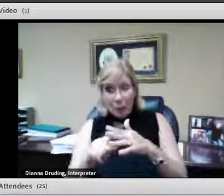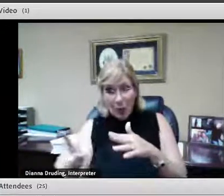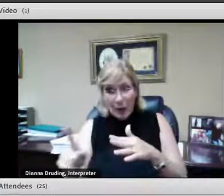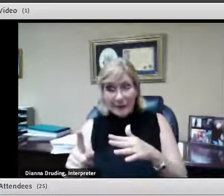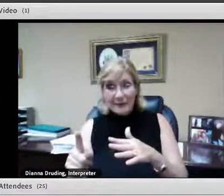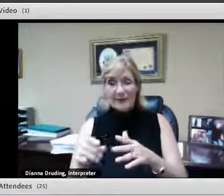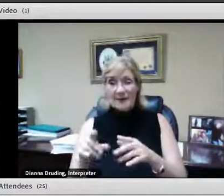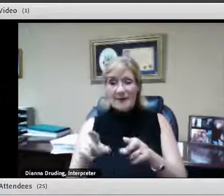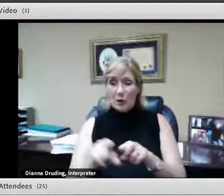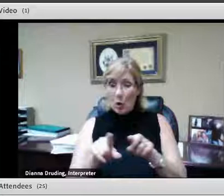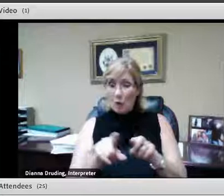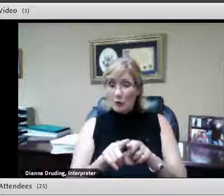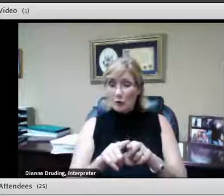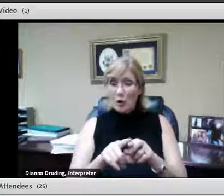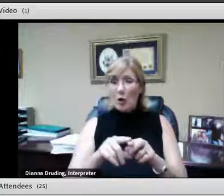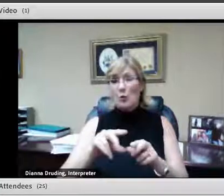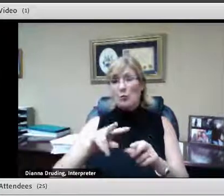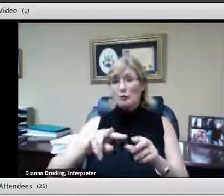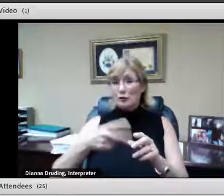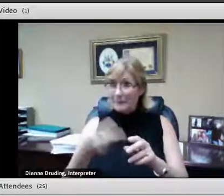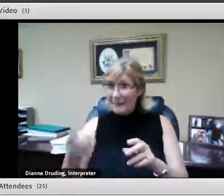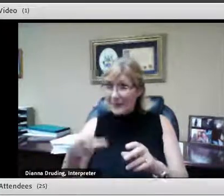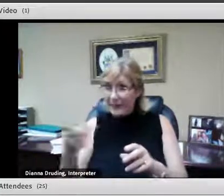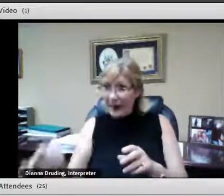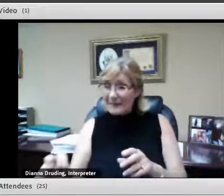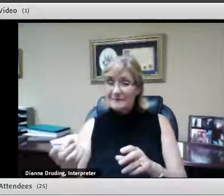gymnastics, basketball, and soccer.